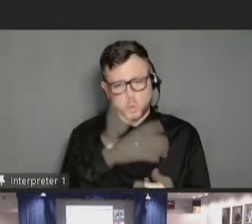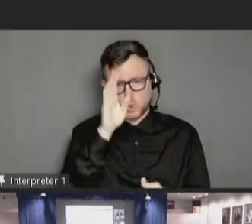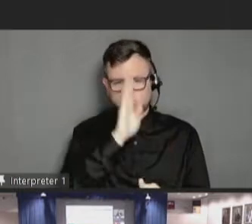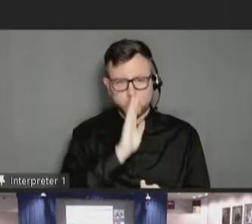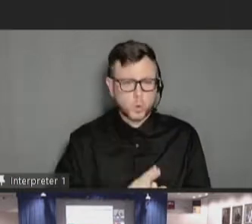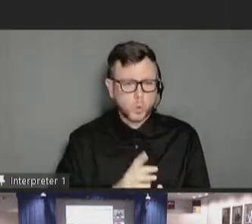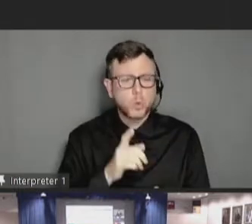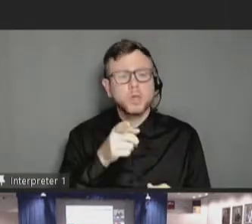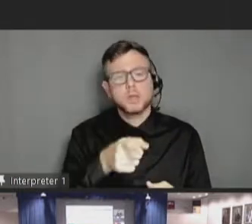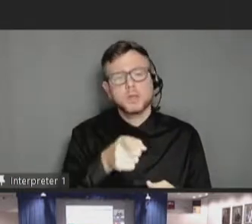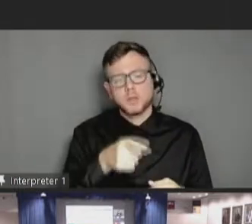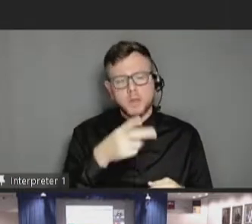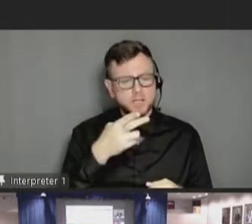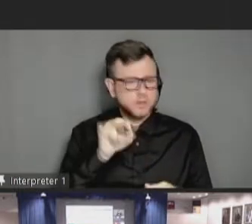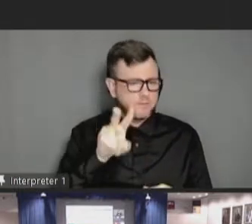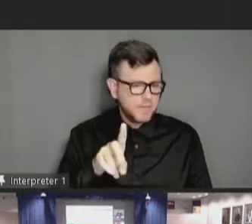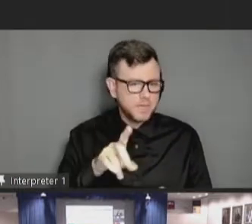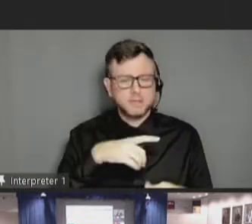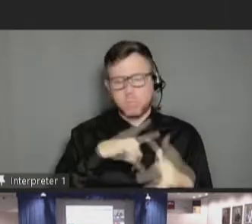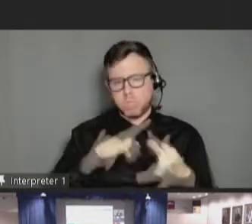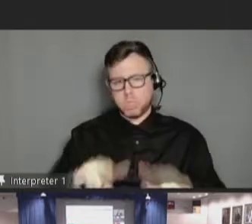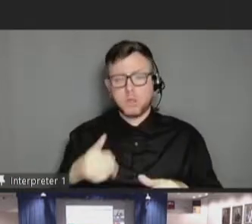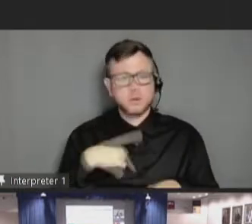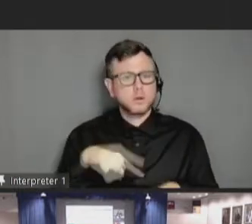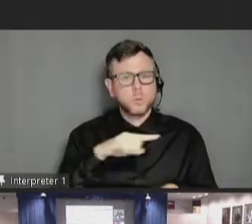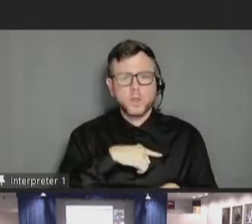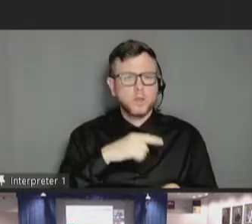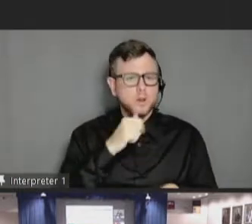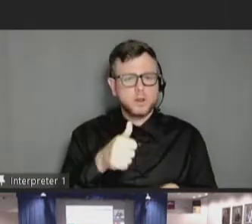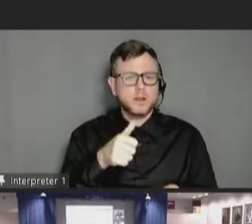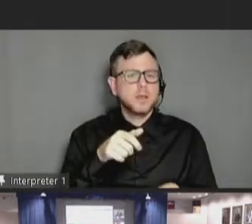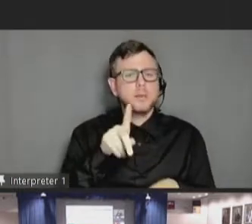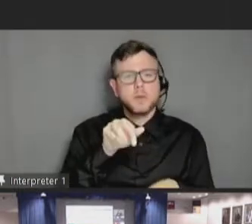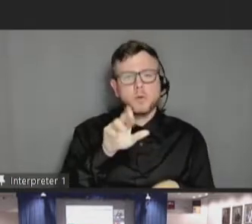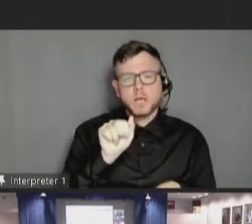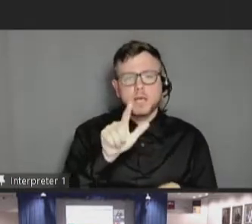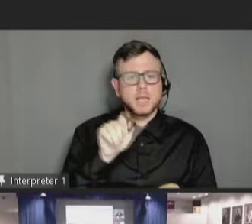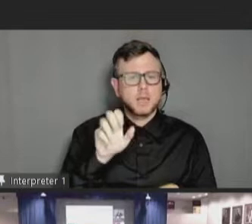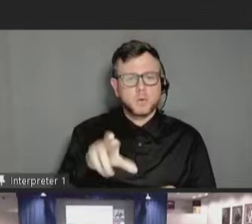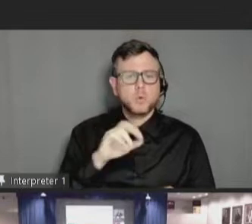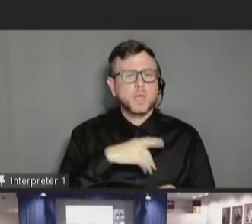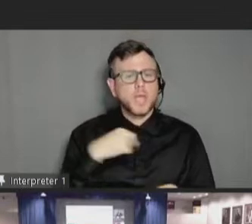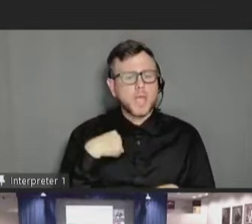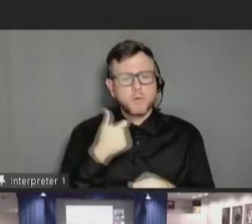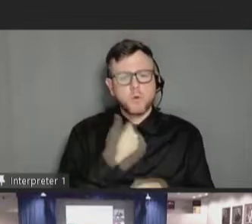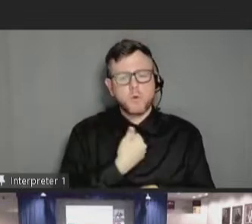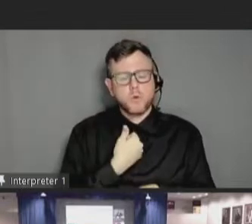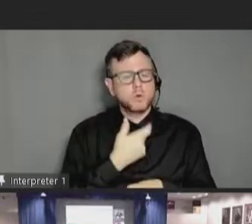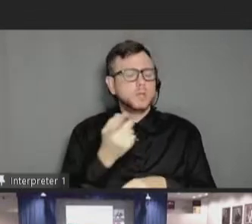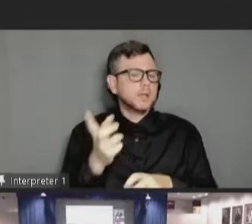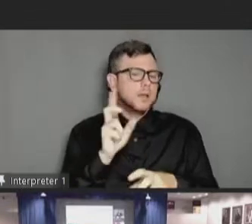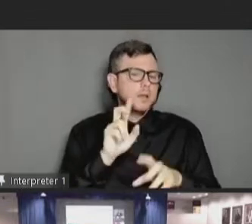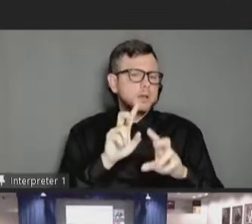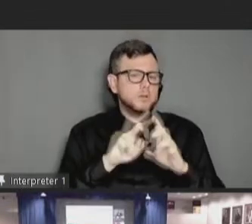We are, in fact, a workforce. We have our own Department of Labor classification in the Bureau